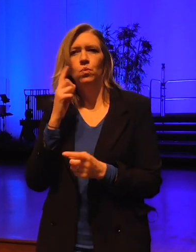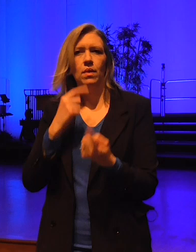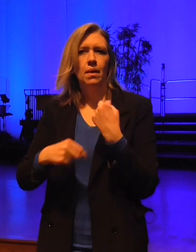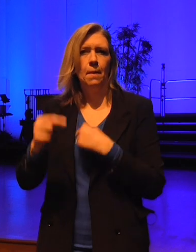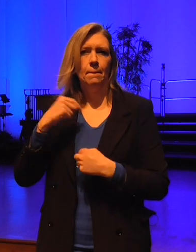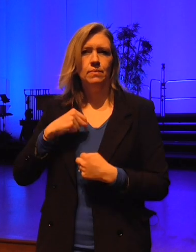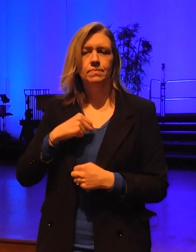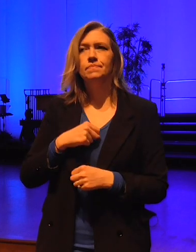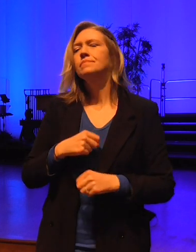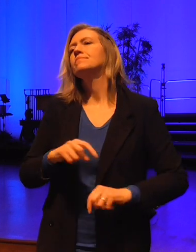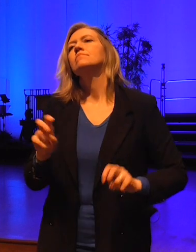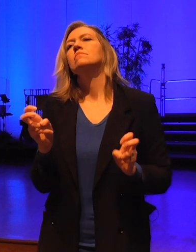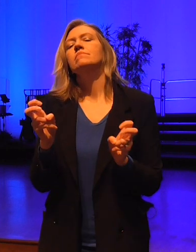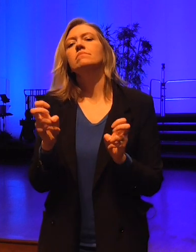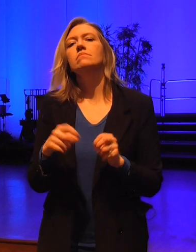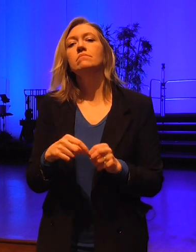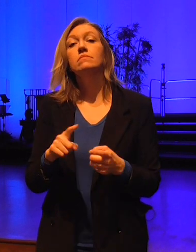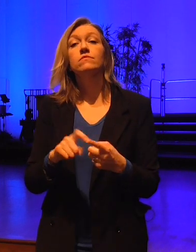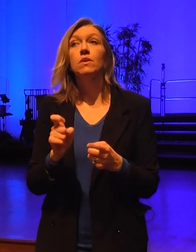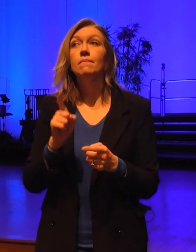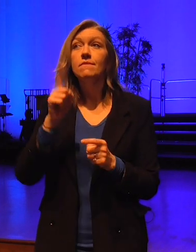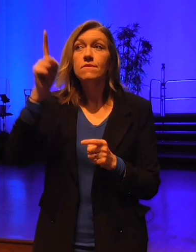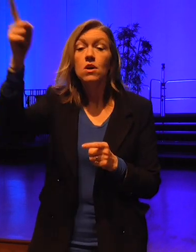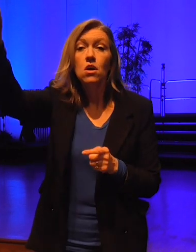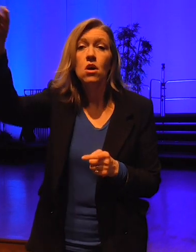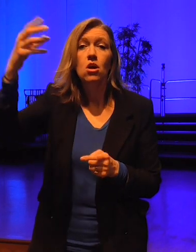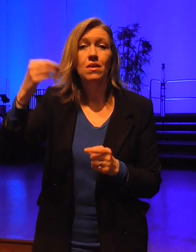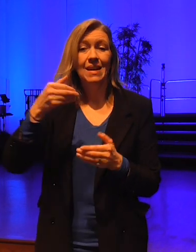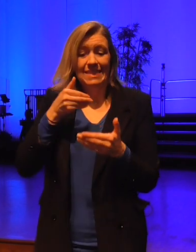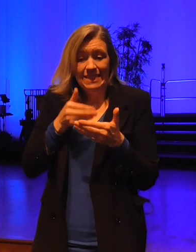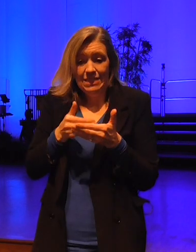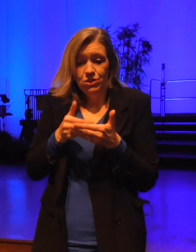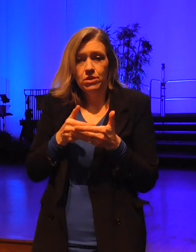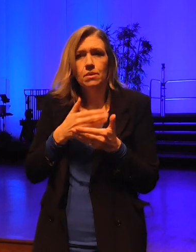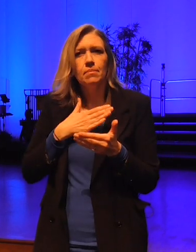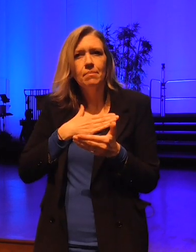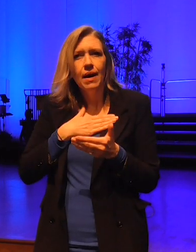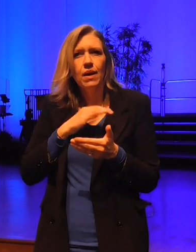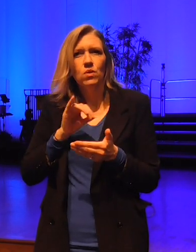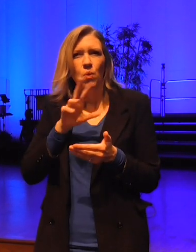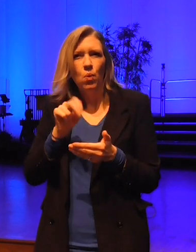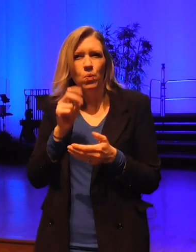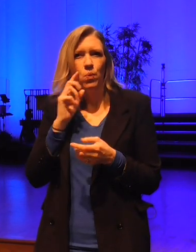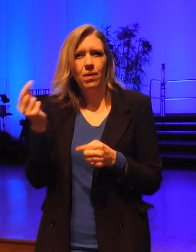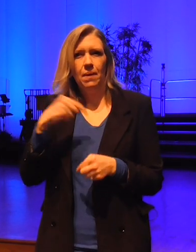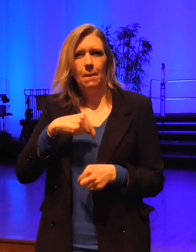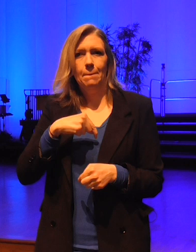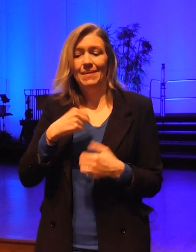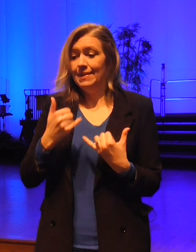far and near my own shall come to me even even now it is coming to me and I receive it my own is now